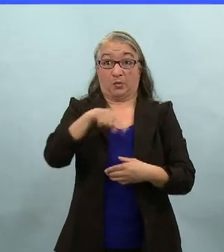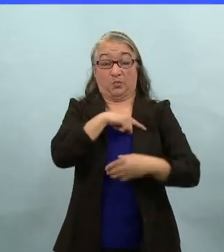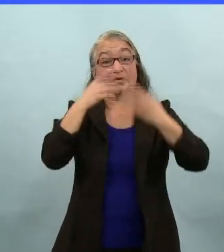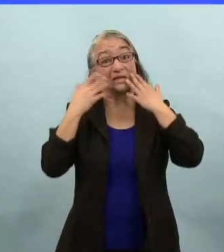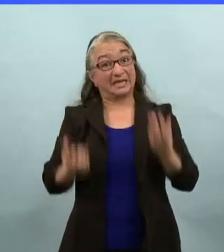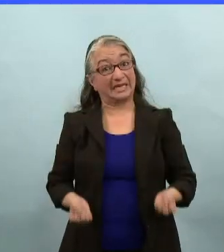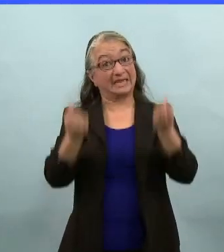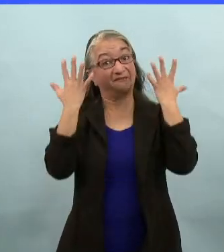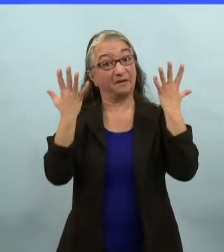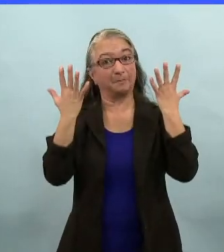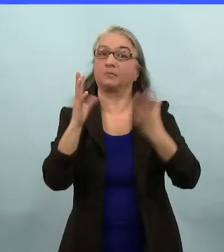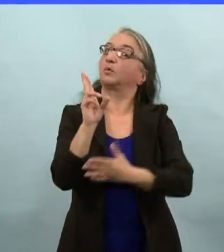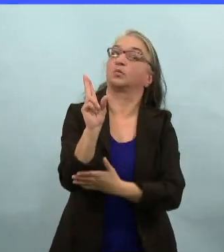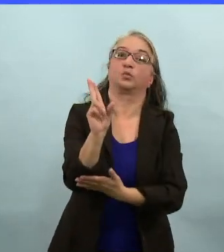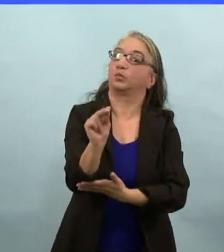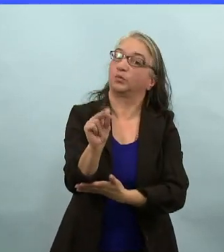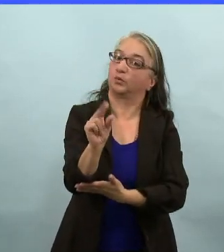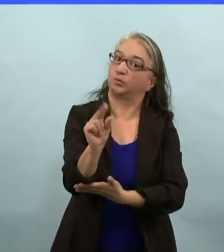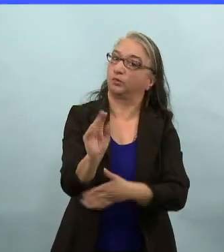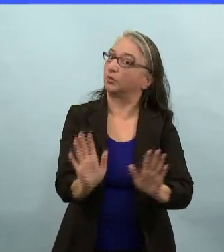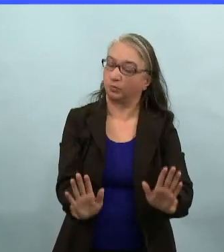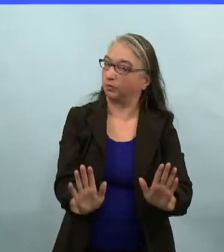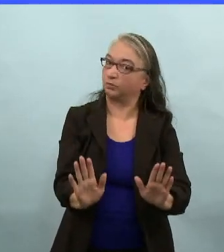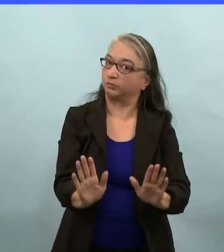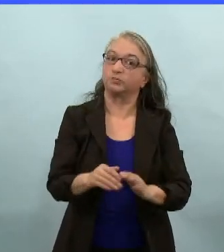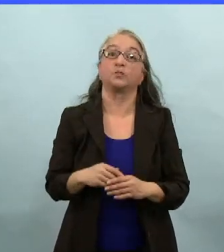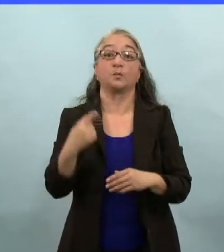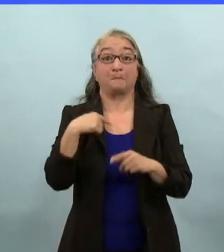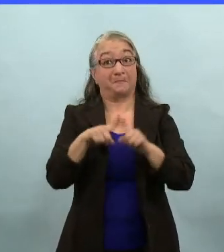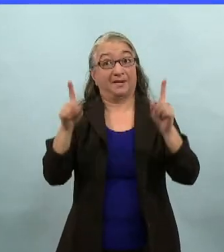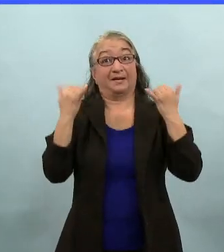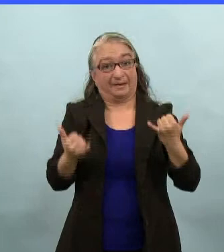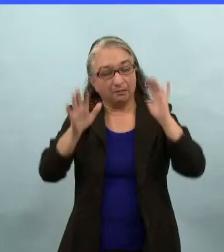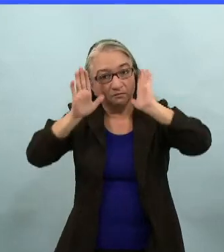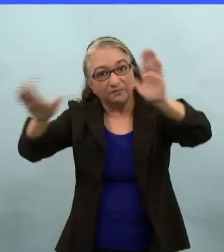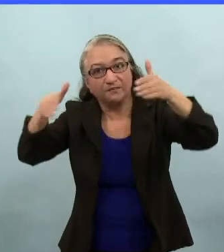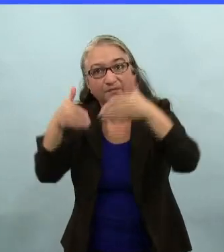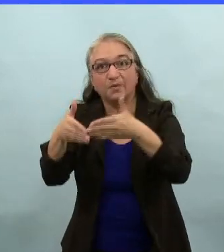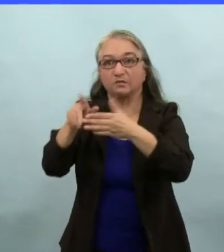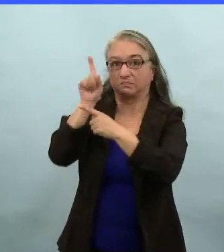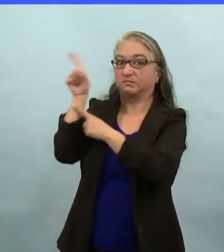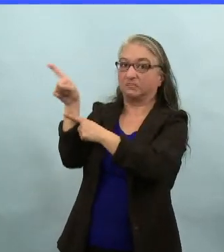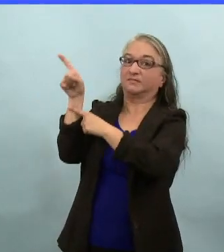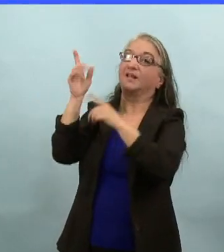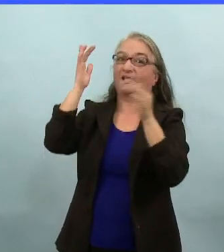means we are shifting our approaches to focus our efforts and our resources to best manage the risk